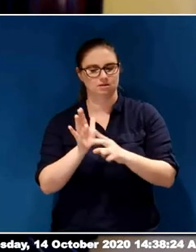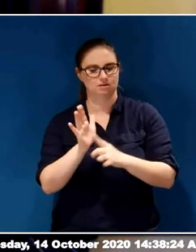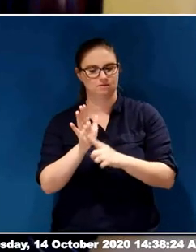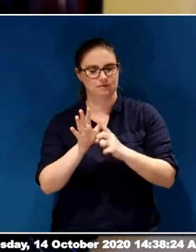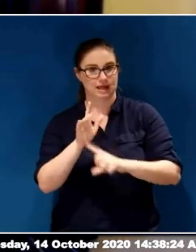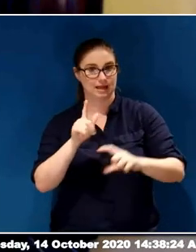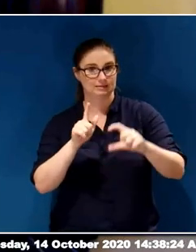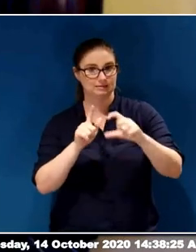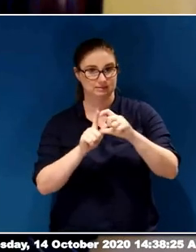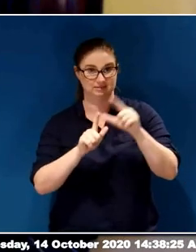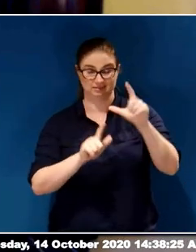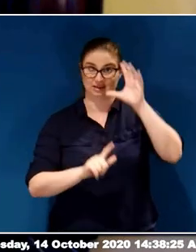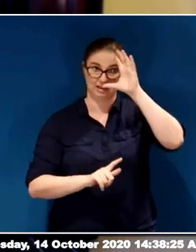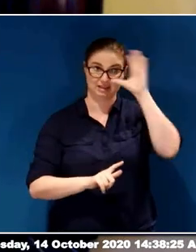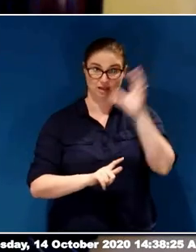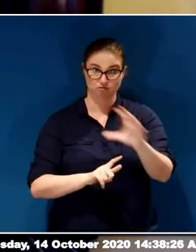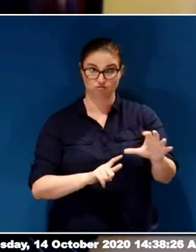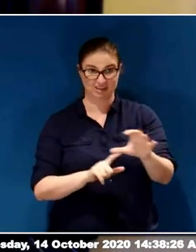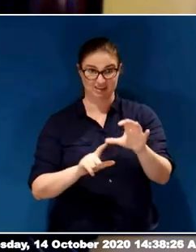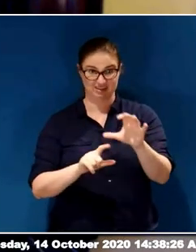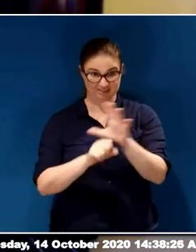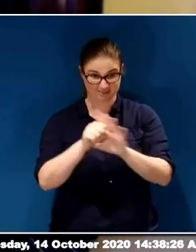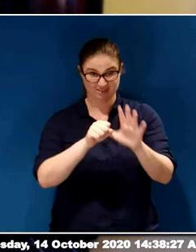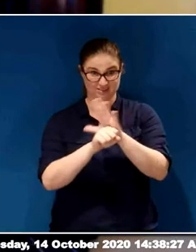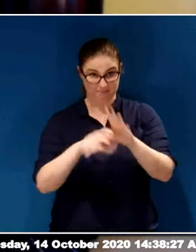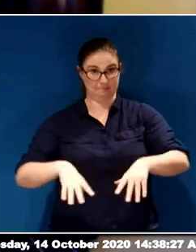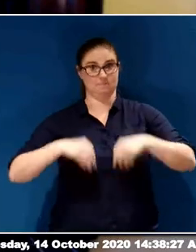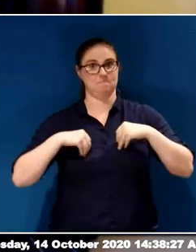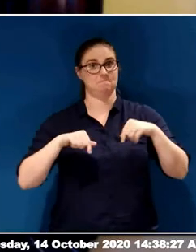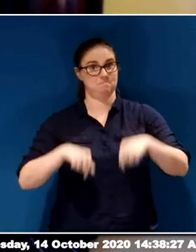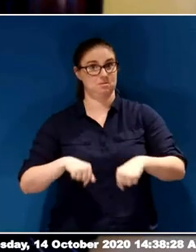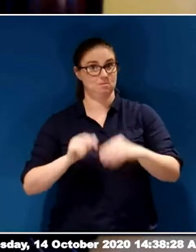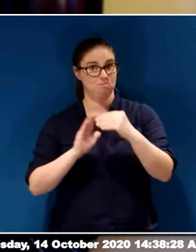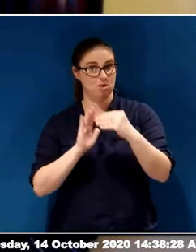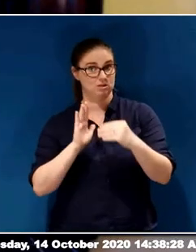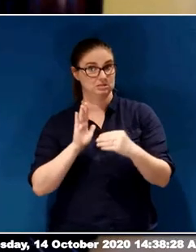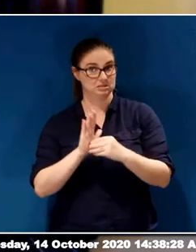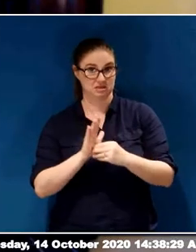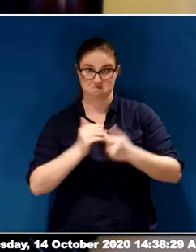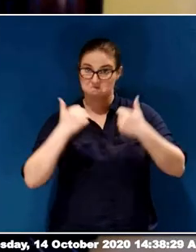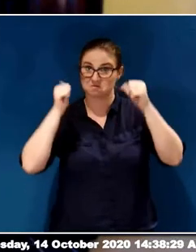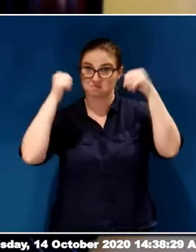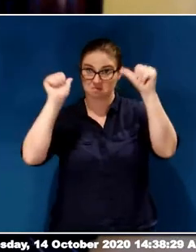And because I had hit 85 pages, I decided I'd better stop, but there was